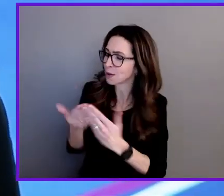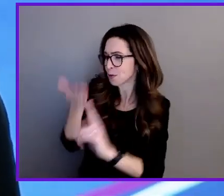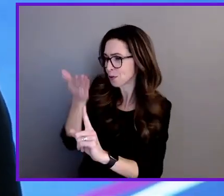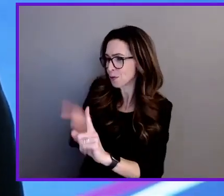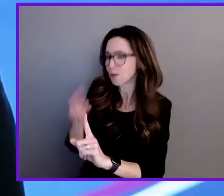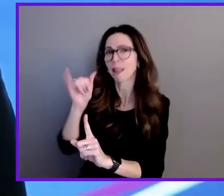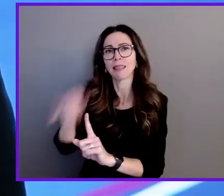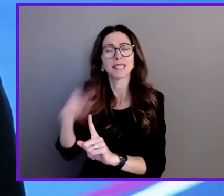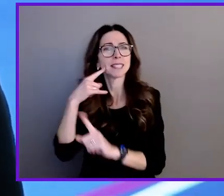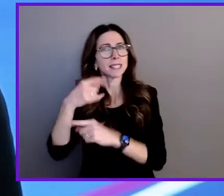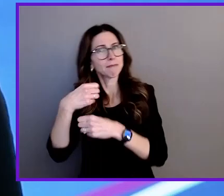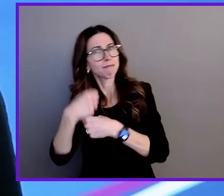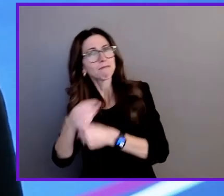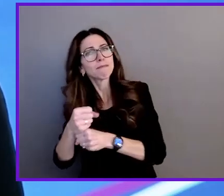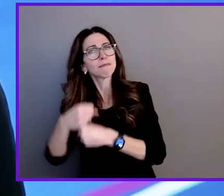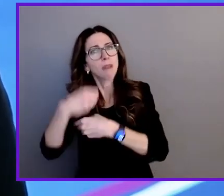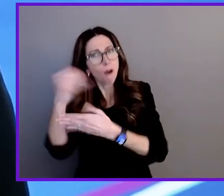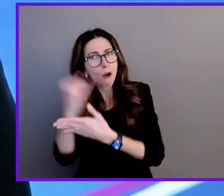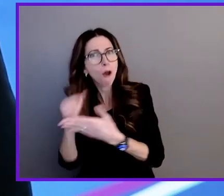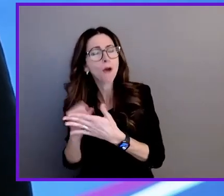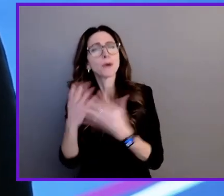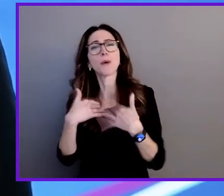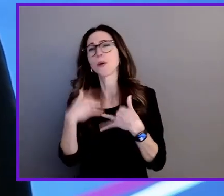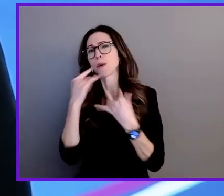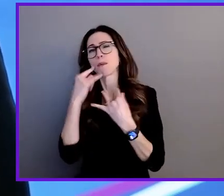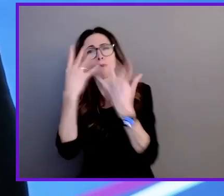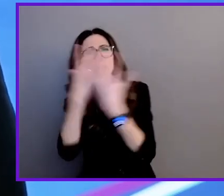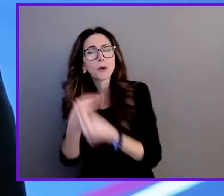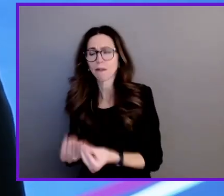Here now is the agenda for today’s meeting.